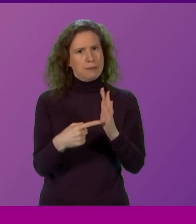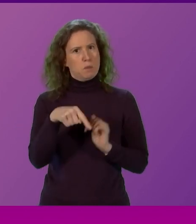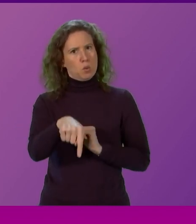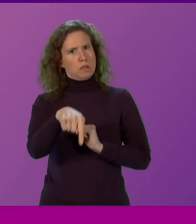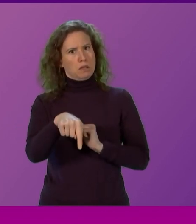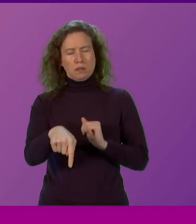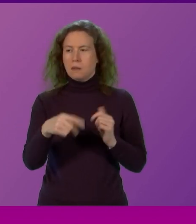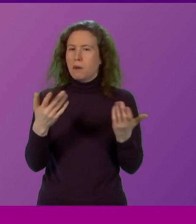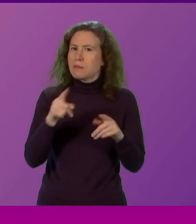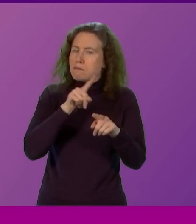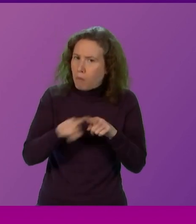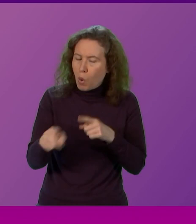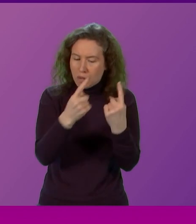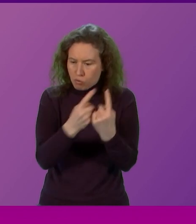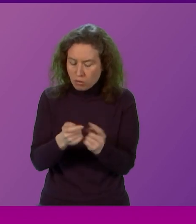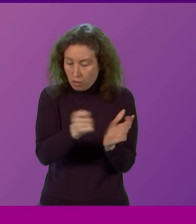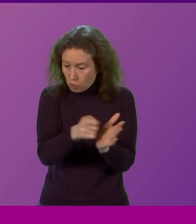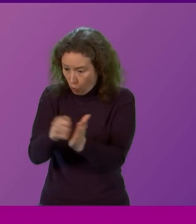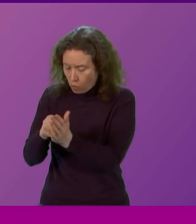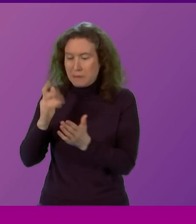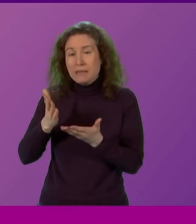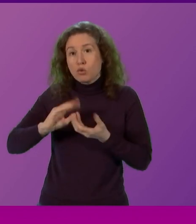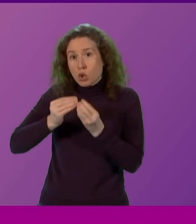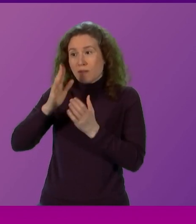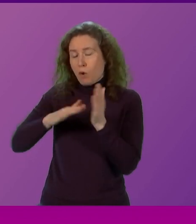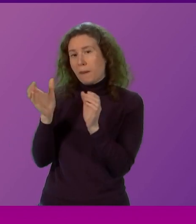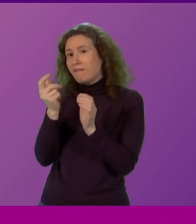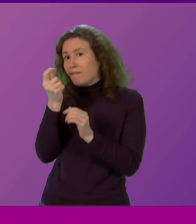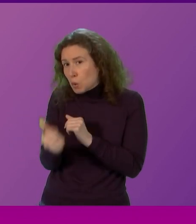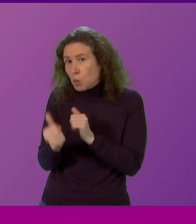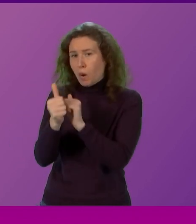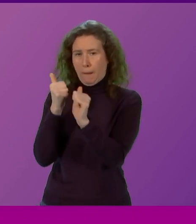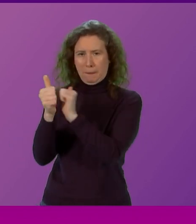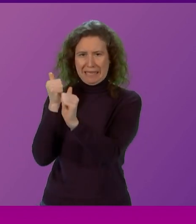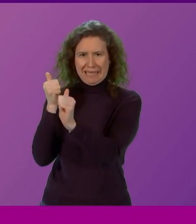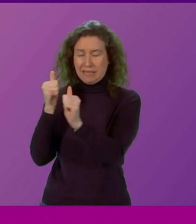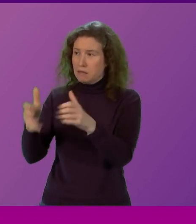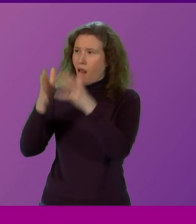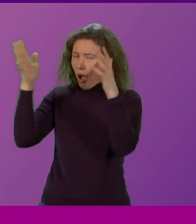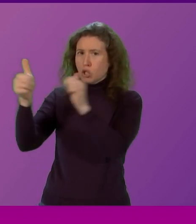The vast majority of products are produced by a relatively small number of producers.